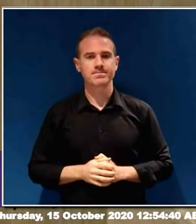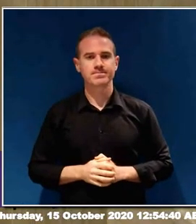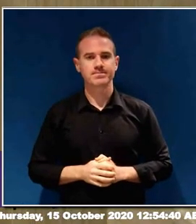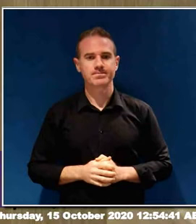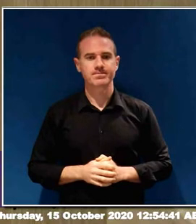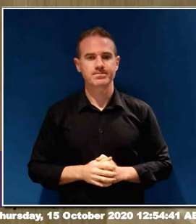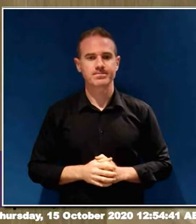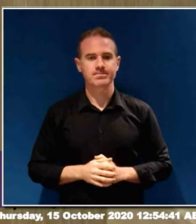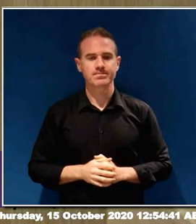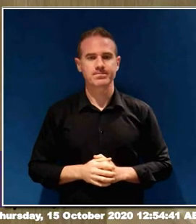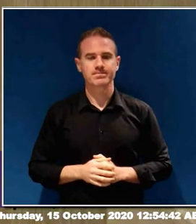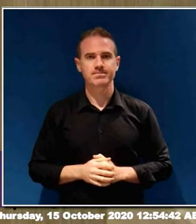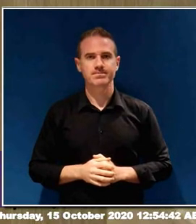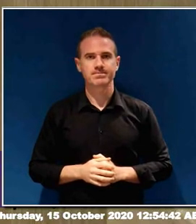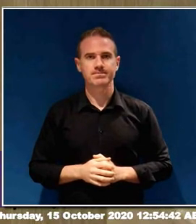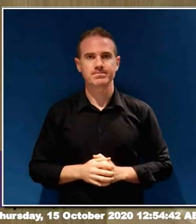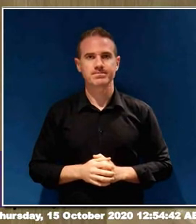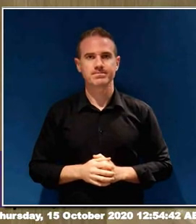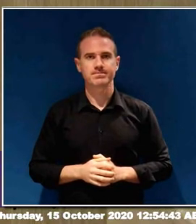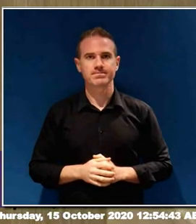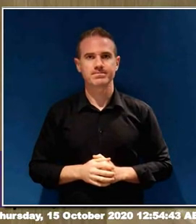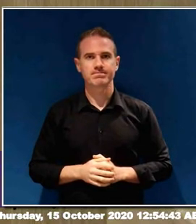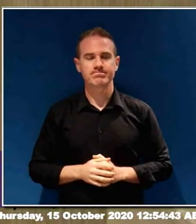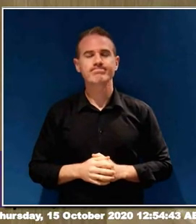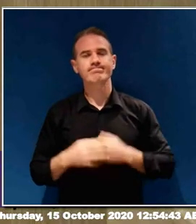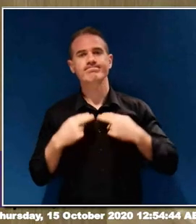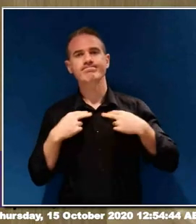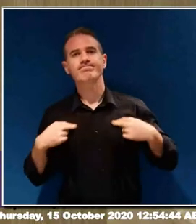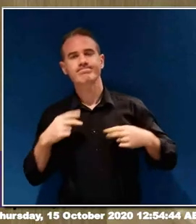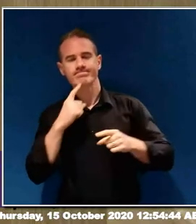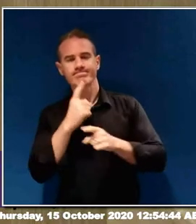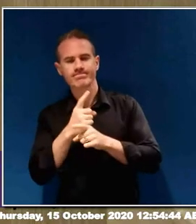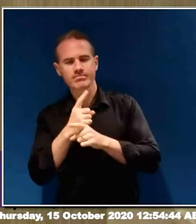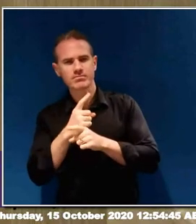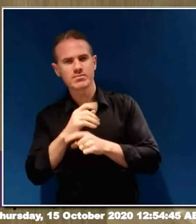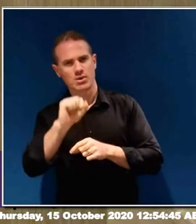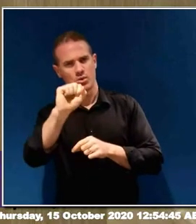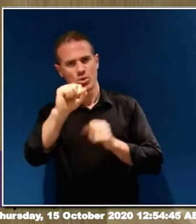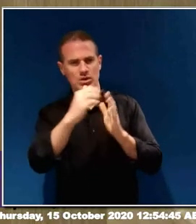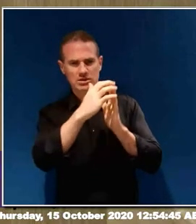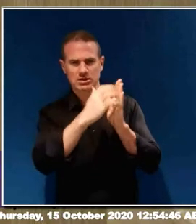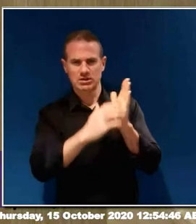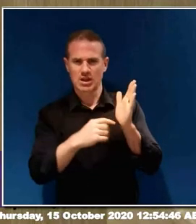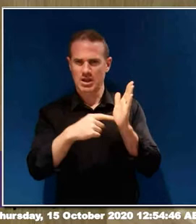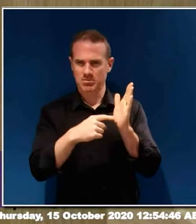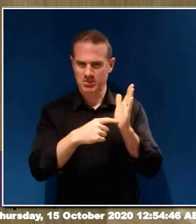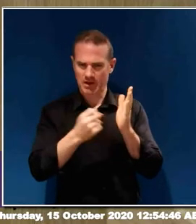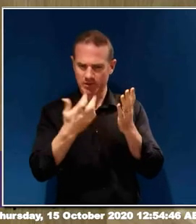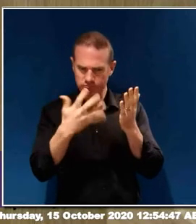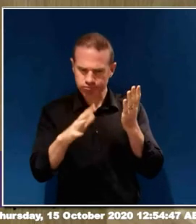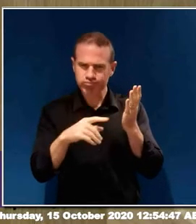Your statement deals in some detail about past circumstances pre the policy